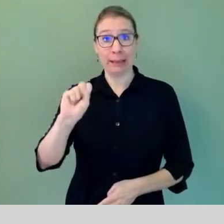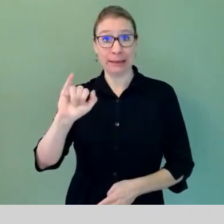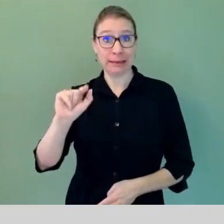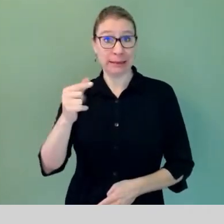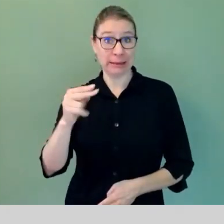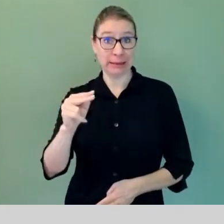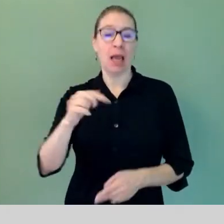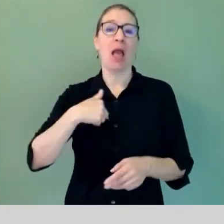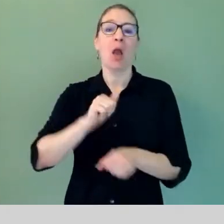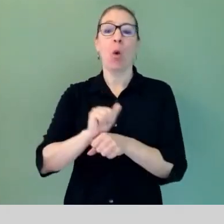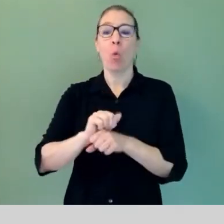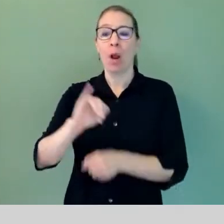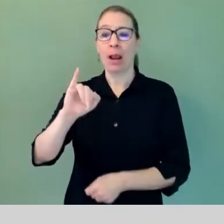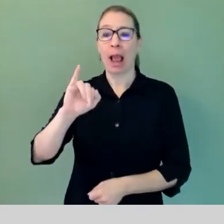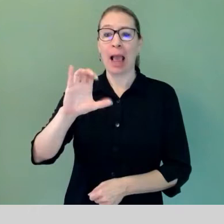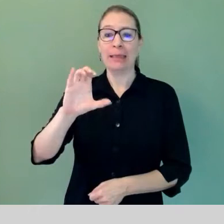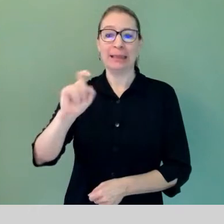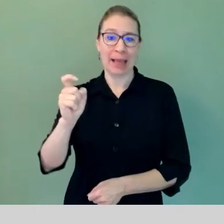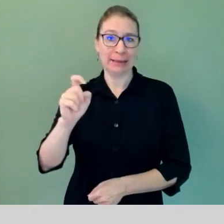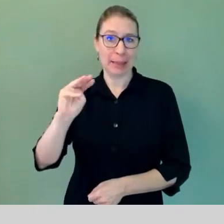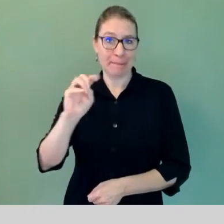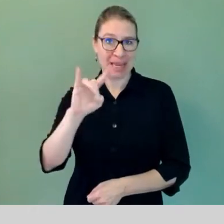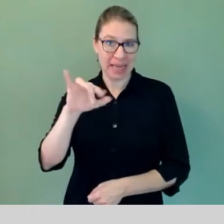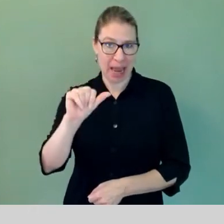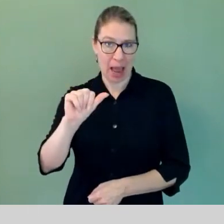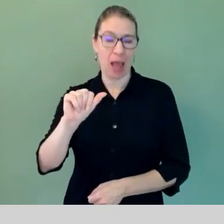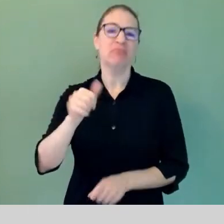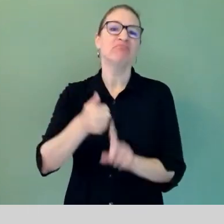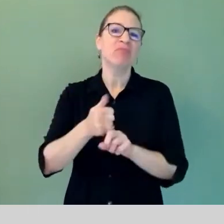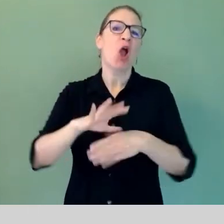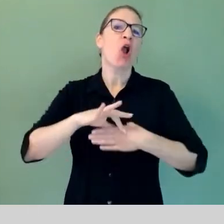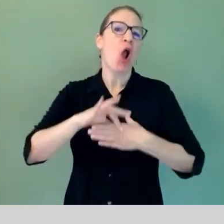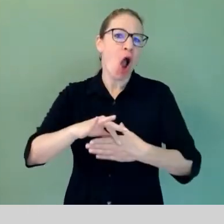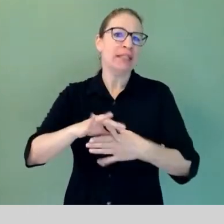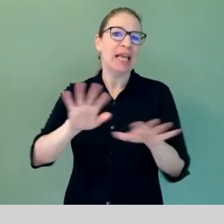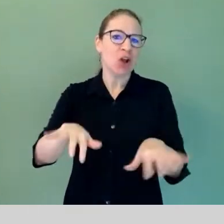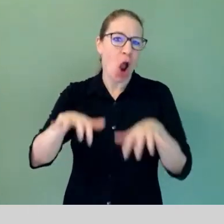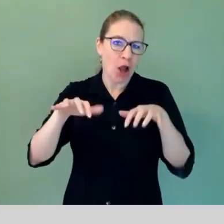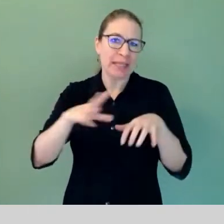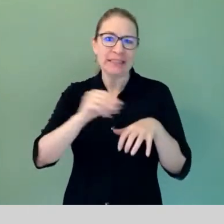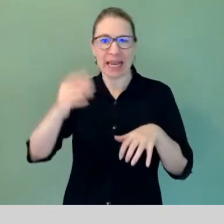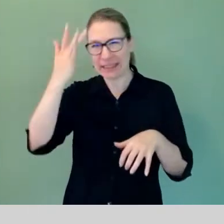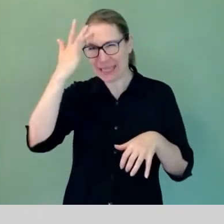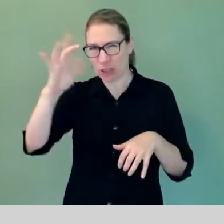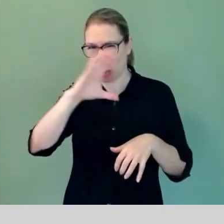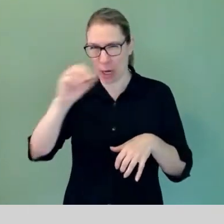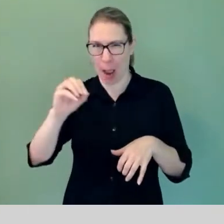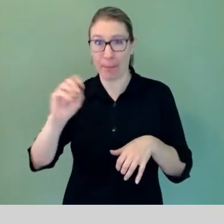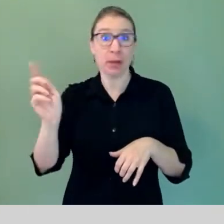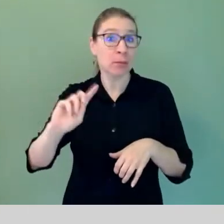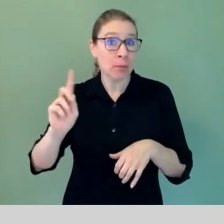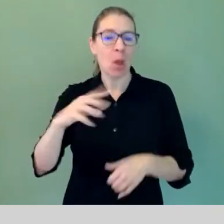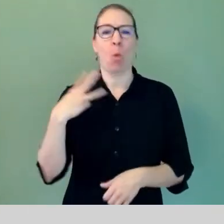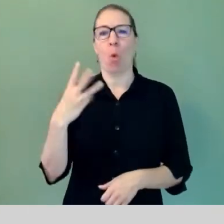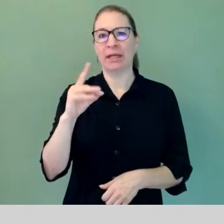and I work as a VP of Data Science at ICX Media, which is a content and audience intelligence company based in Washington, DC.